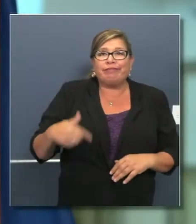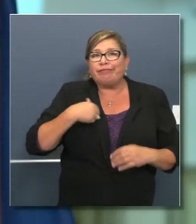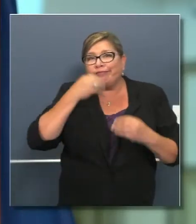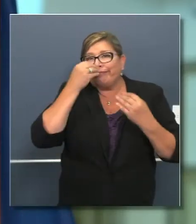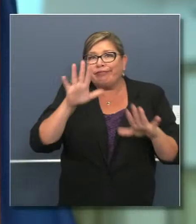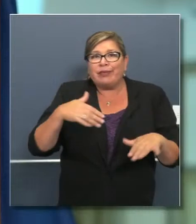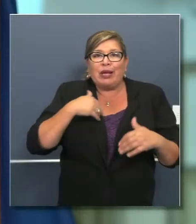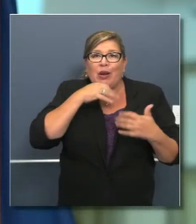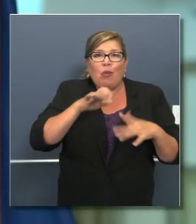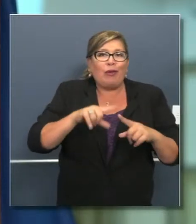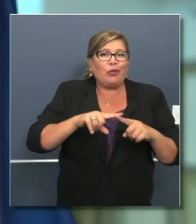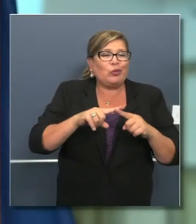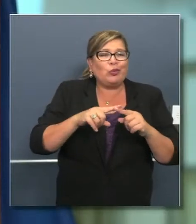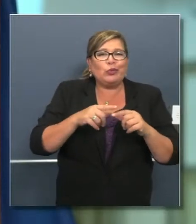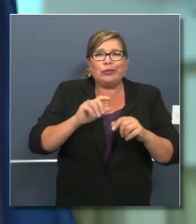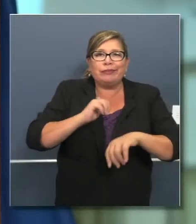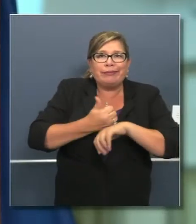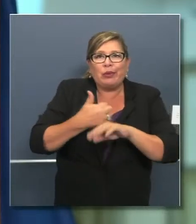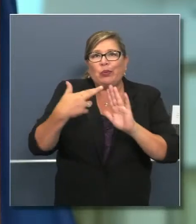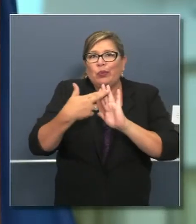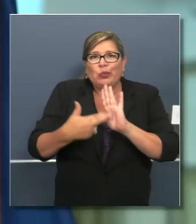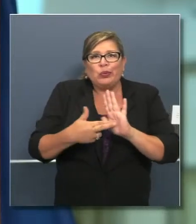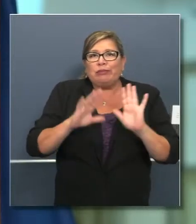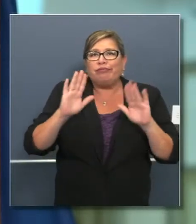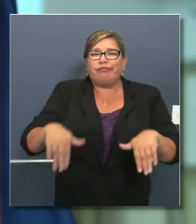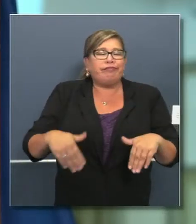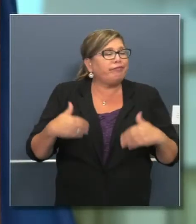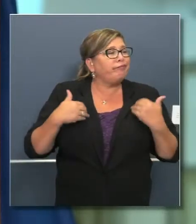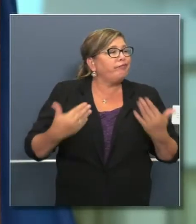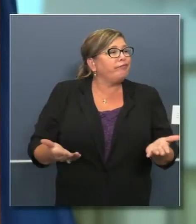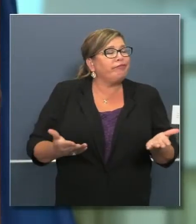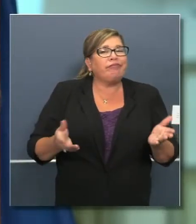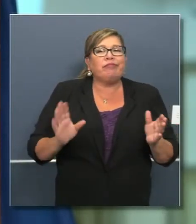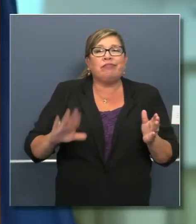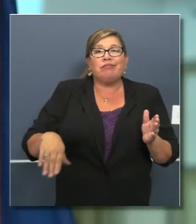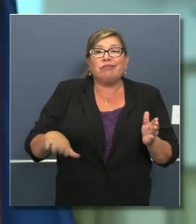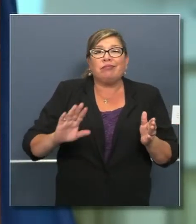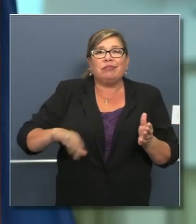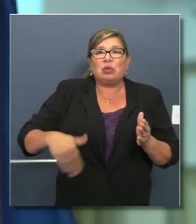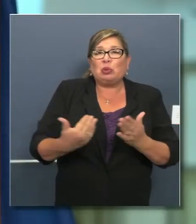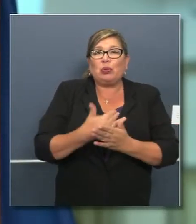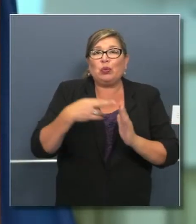got this and we're just going to you know we're gonna dismiss these new rules and regulations